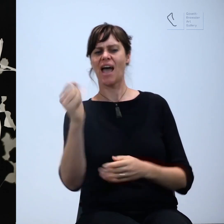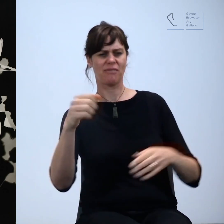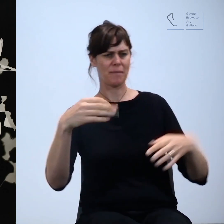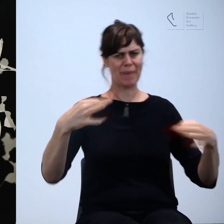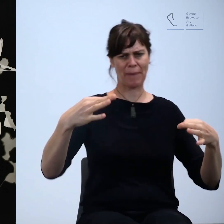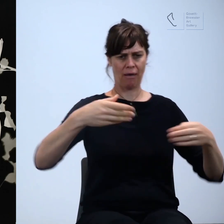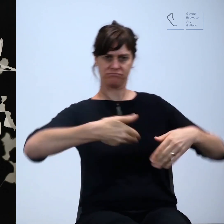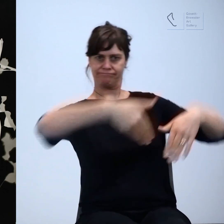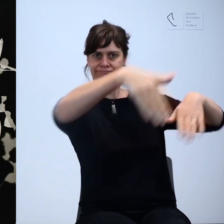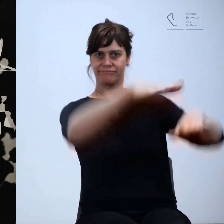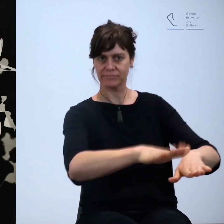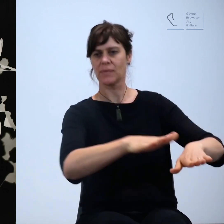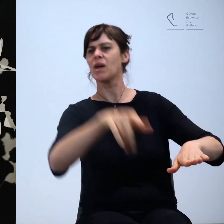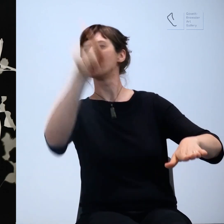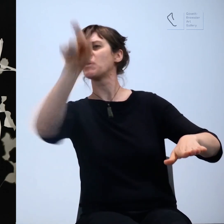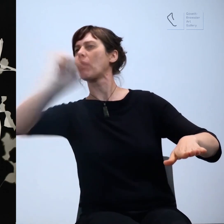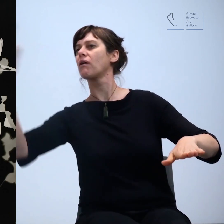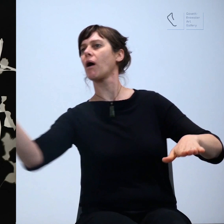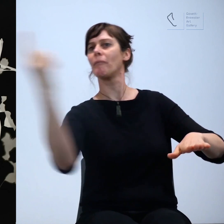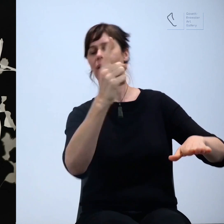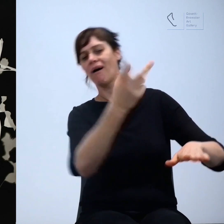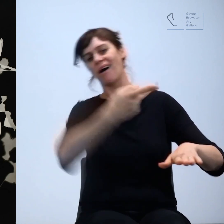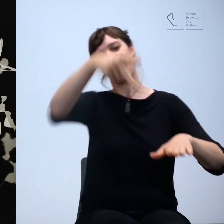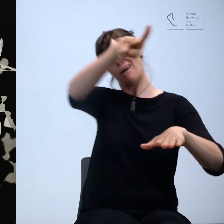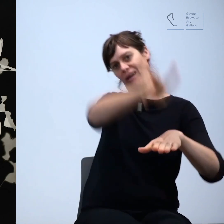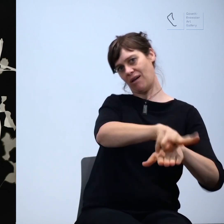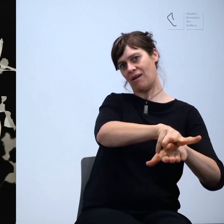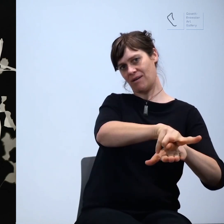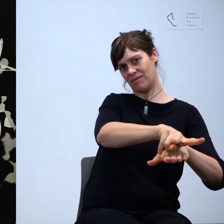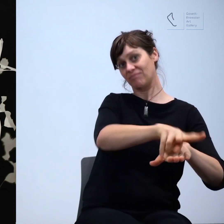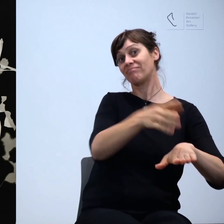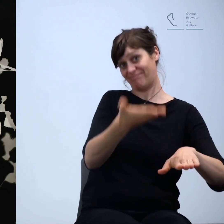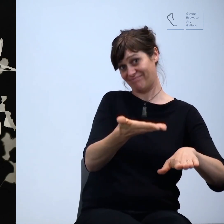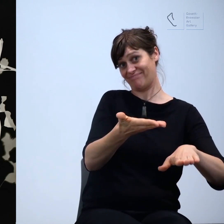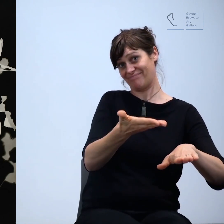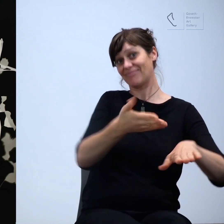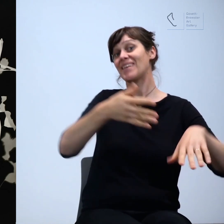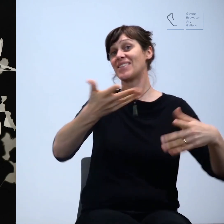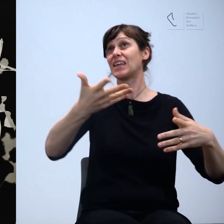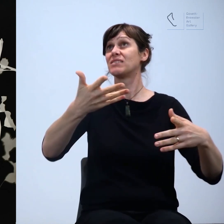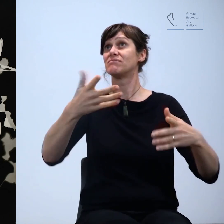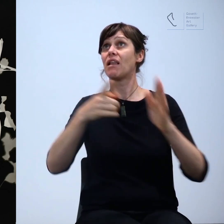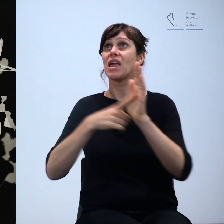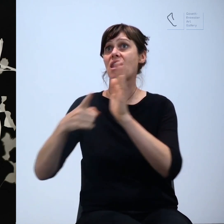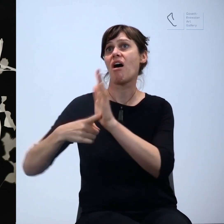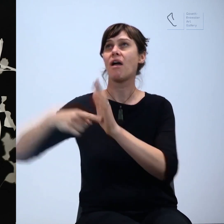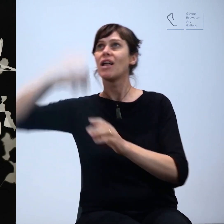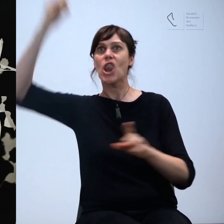After getting visitors to lie on a sheet of unexposed photograph paper